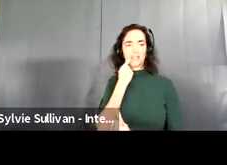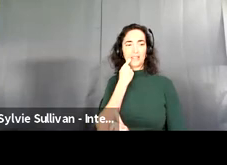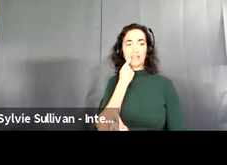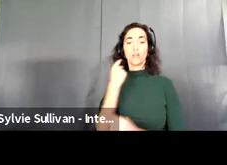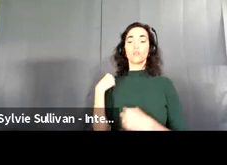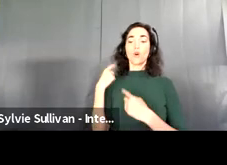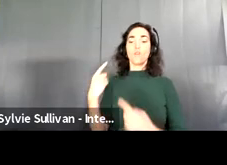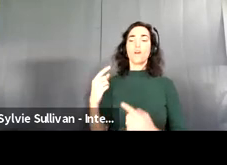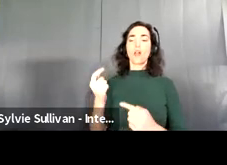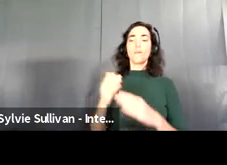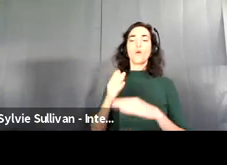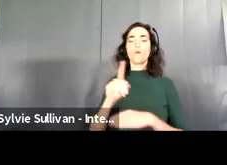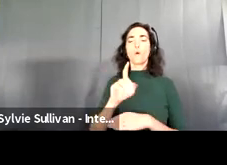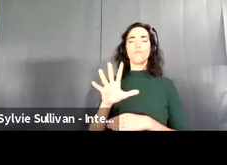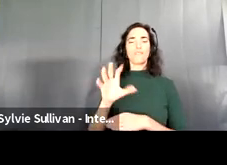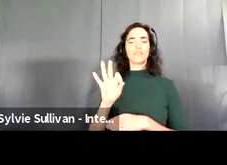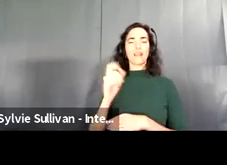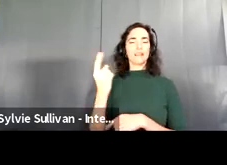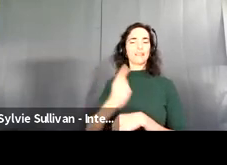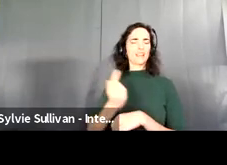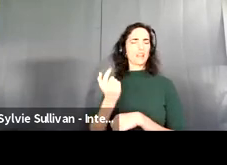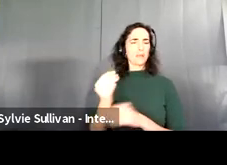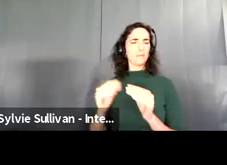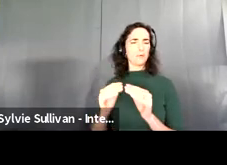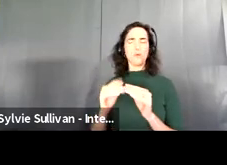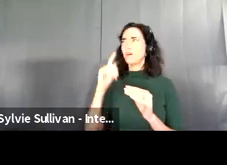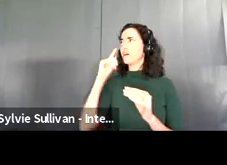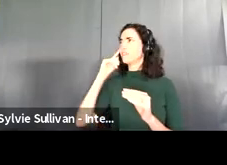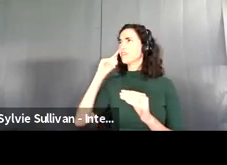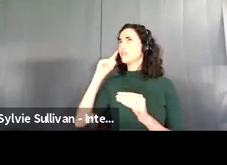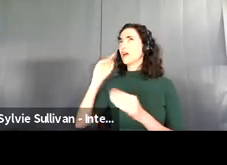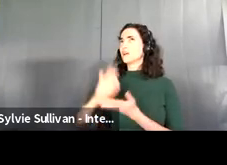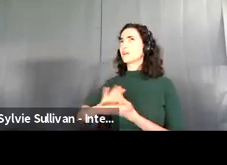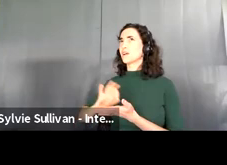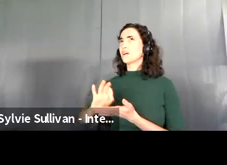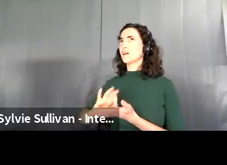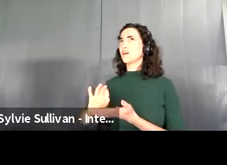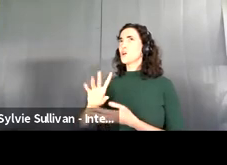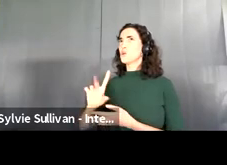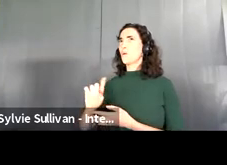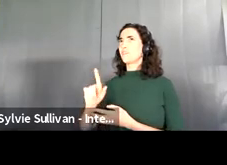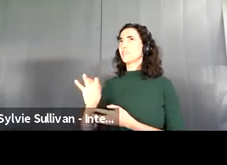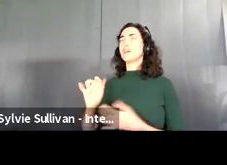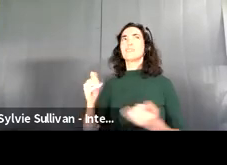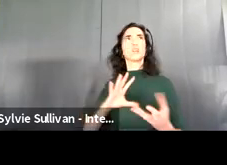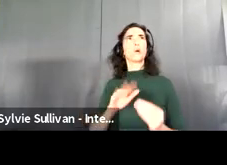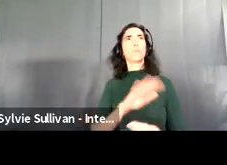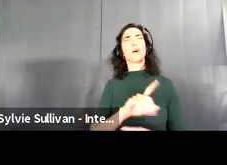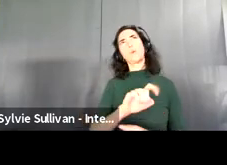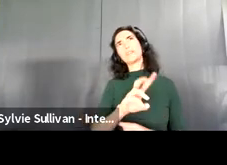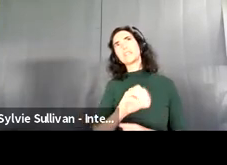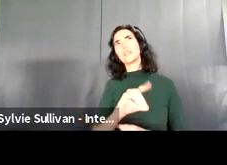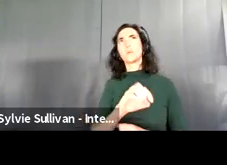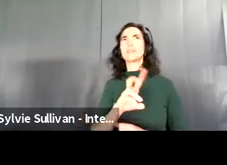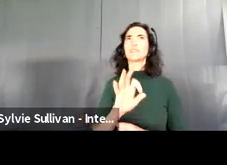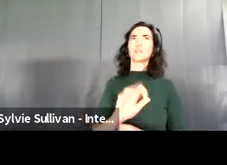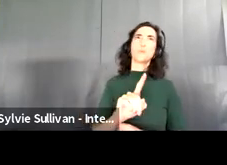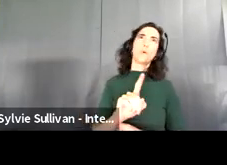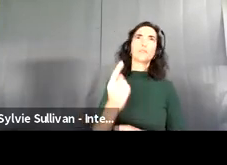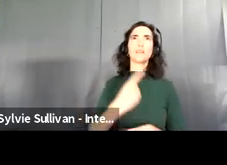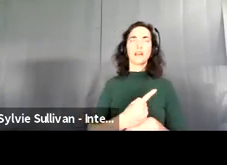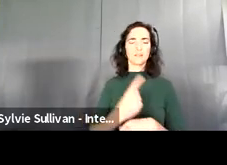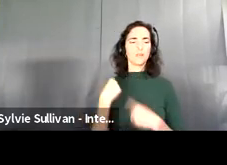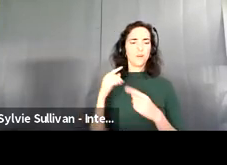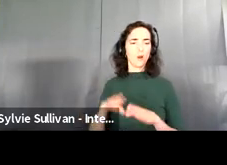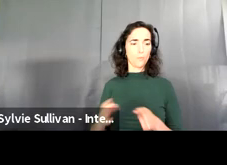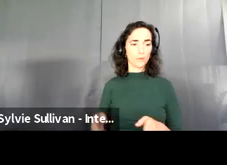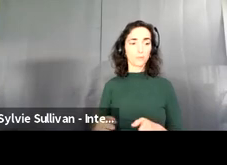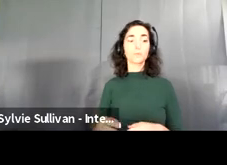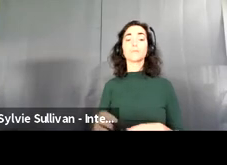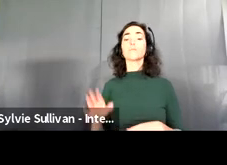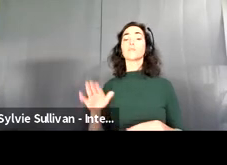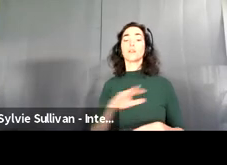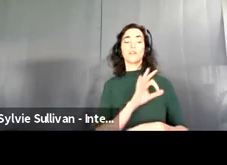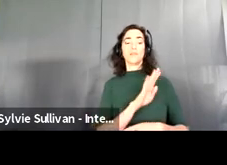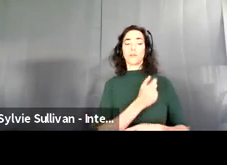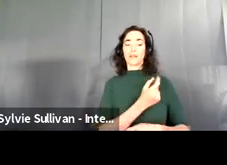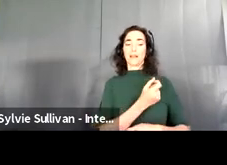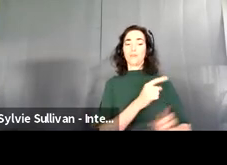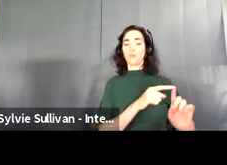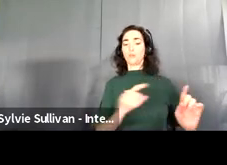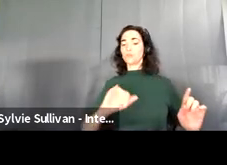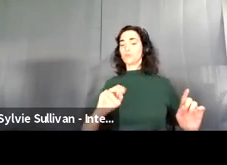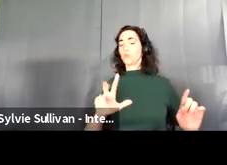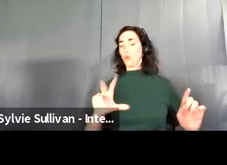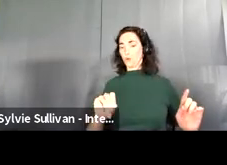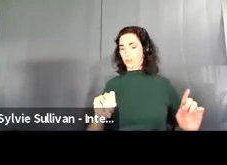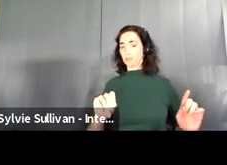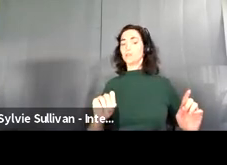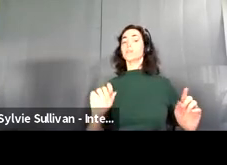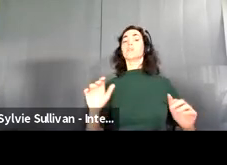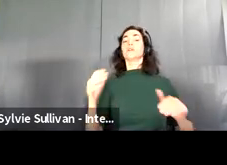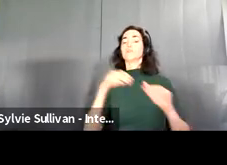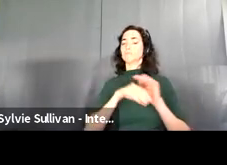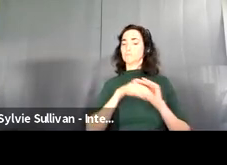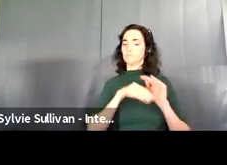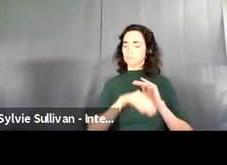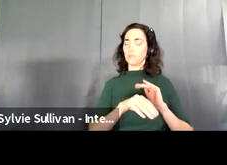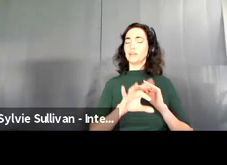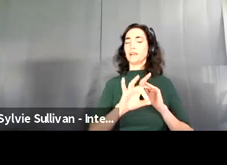been open a little bit over 159 days. I think when I did this presentation was, it was not so nice but 161 61 of those days from February the 11th of June 30 we've seen, or emitted 829 guests.